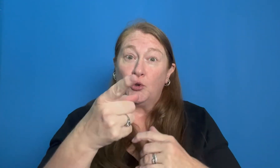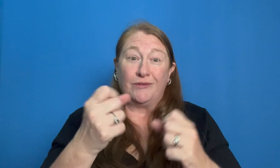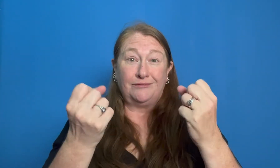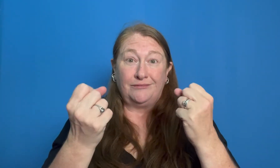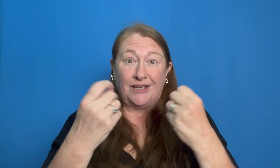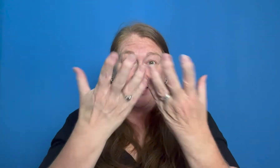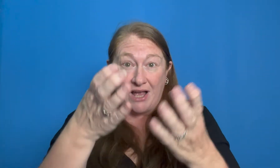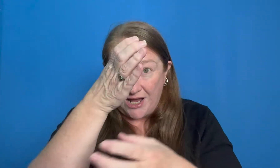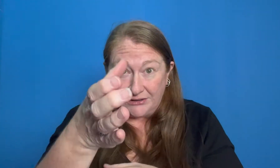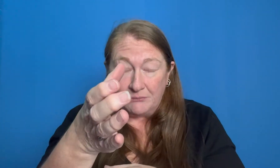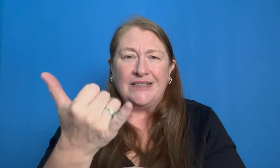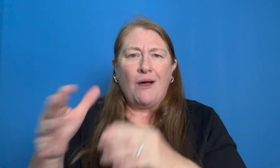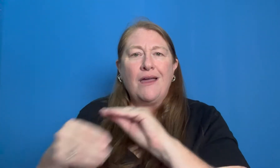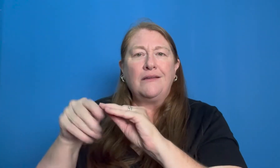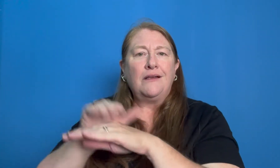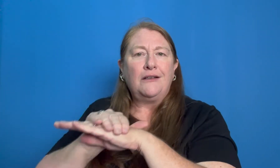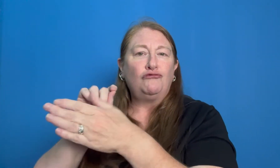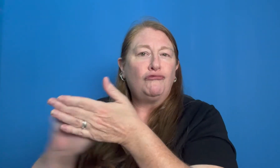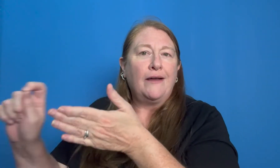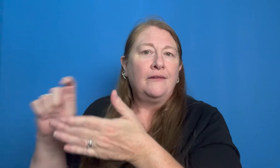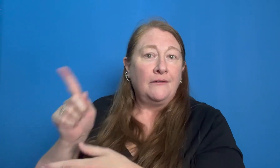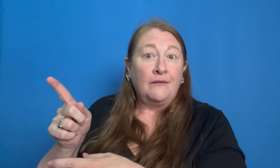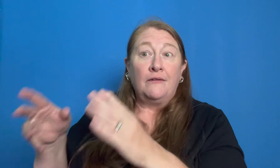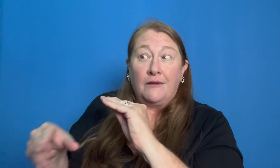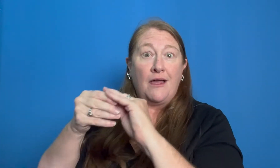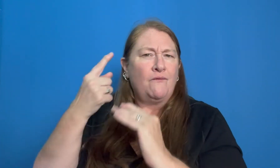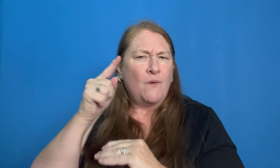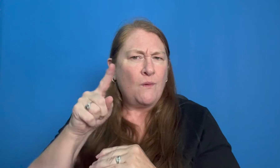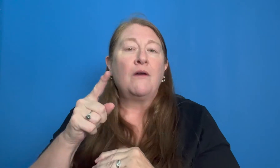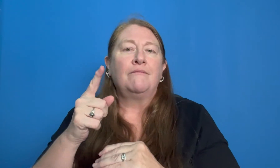You would sign a concept, and then add the English part in writing in order to